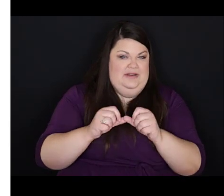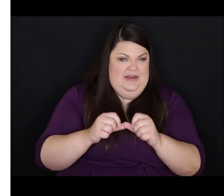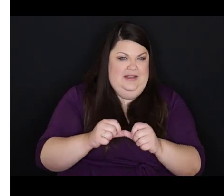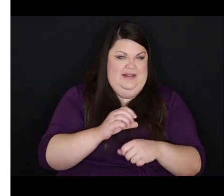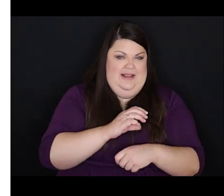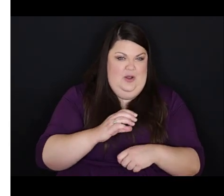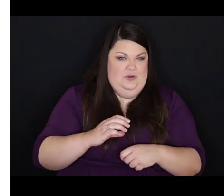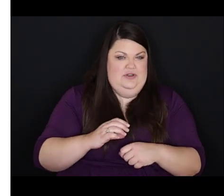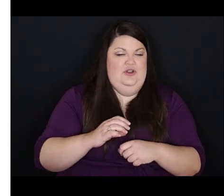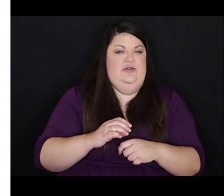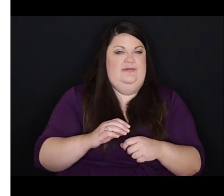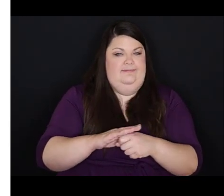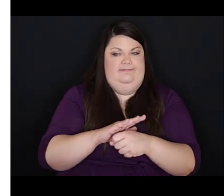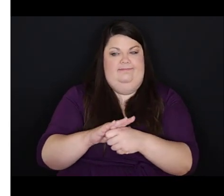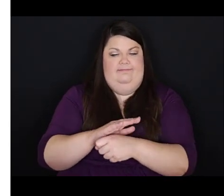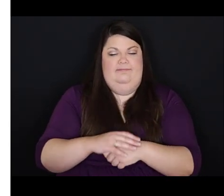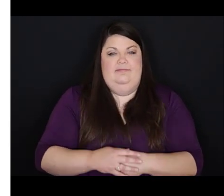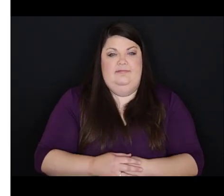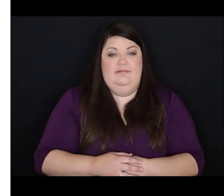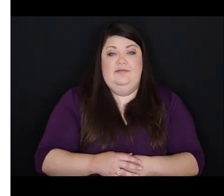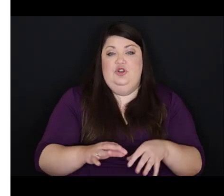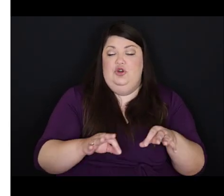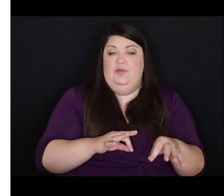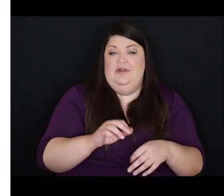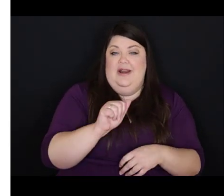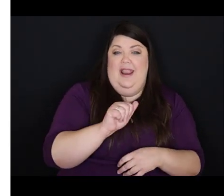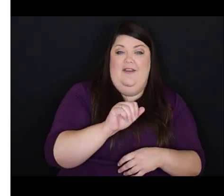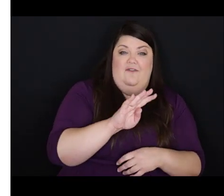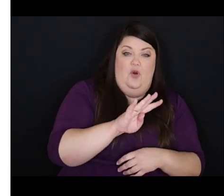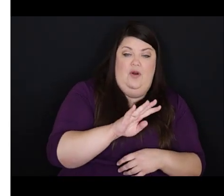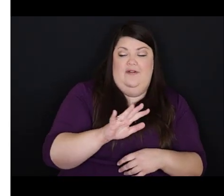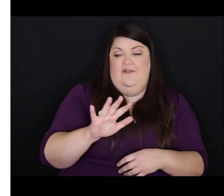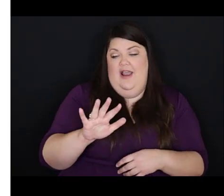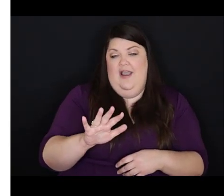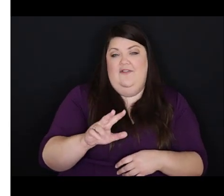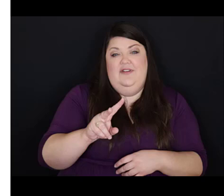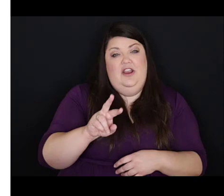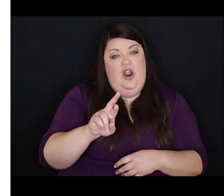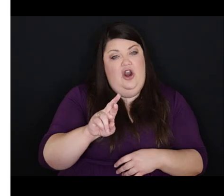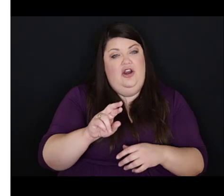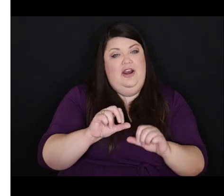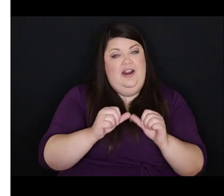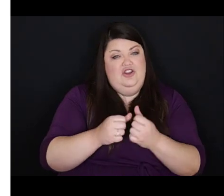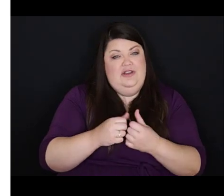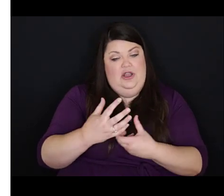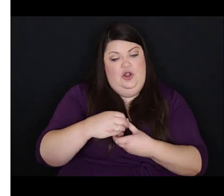For Description (a)(4) and (5), the VR agency would include a summary of